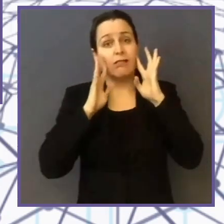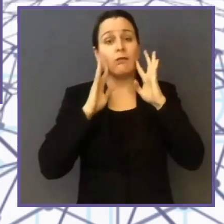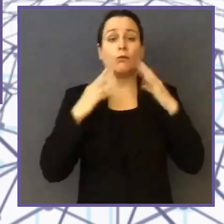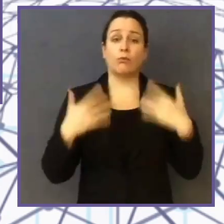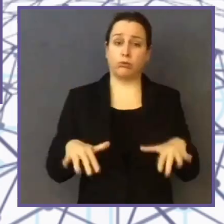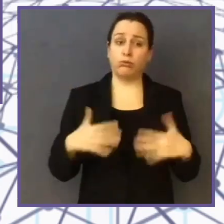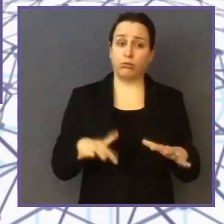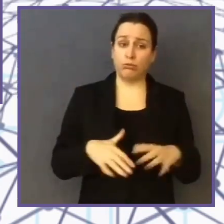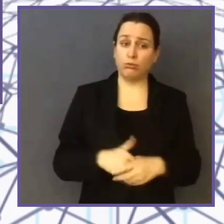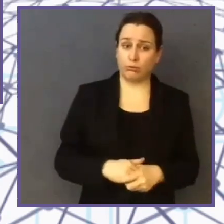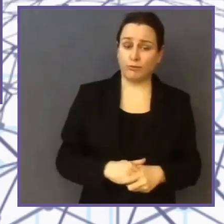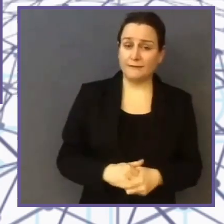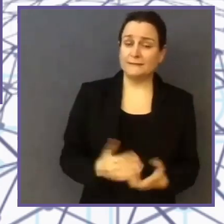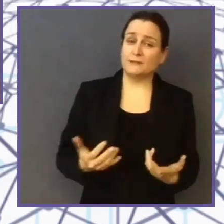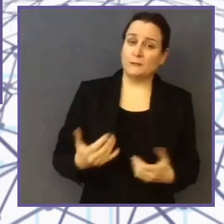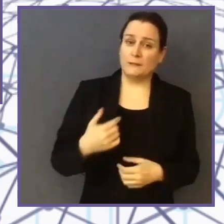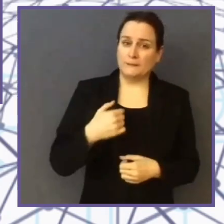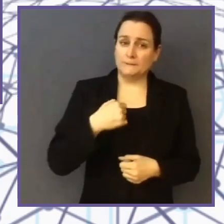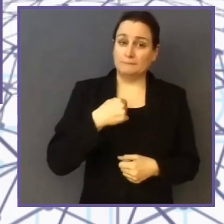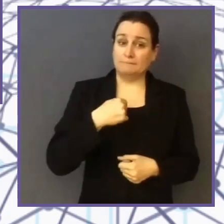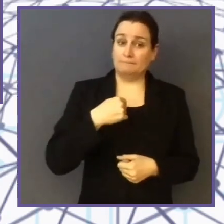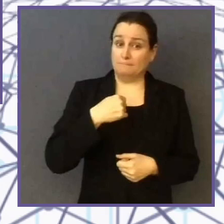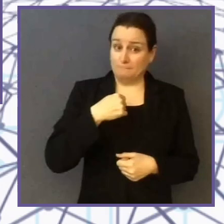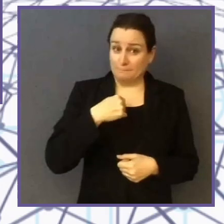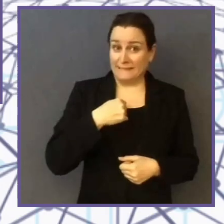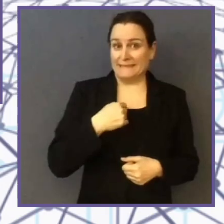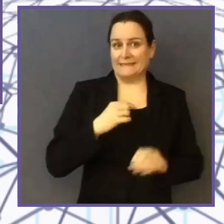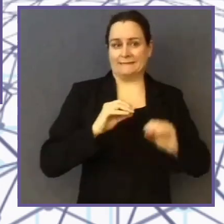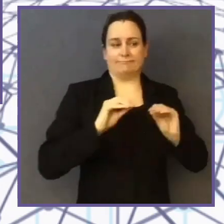As someone who just tried to recently teach my mom how to use the app called